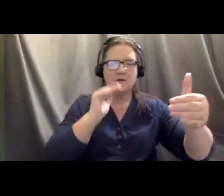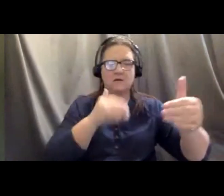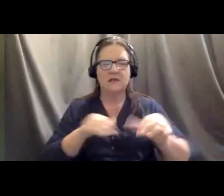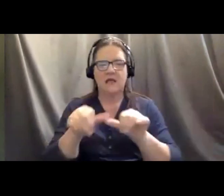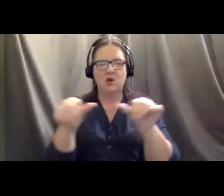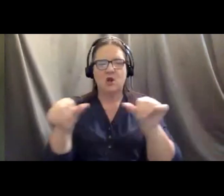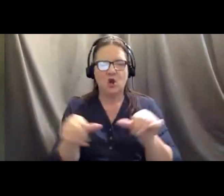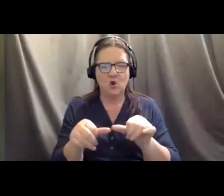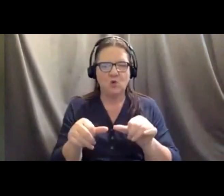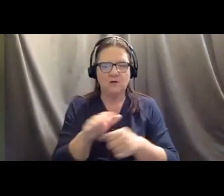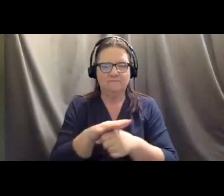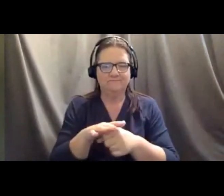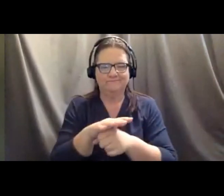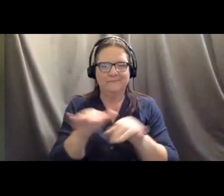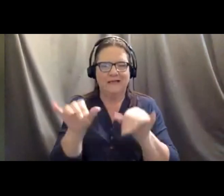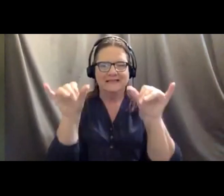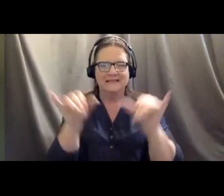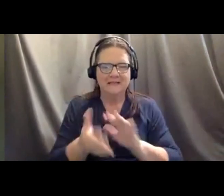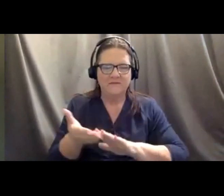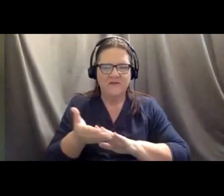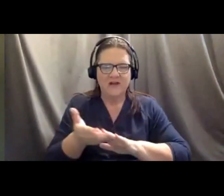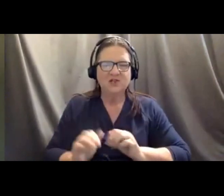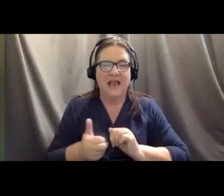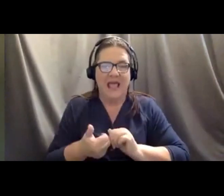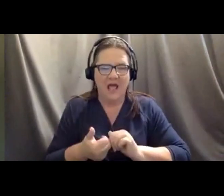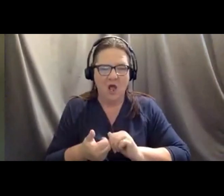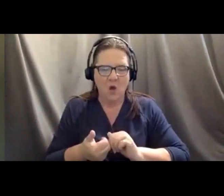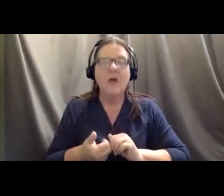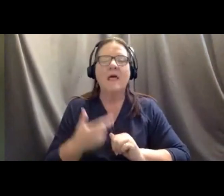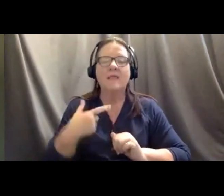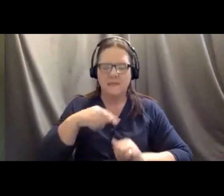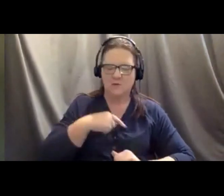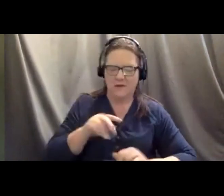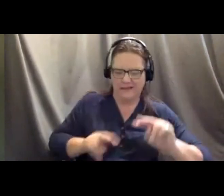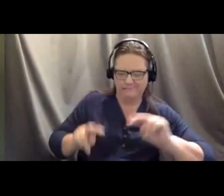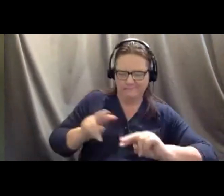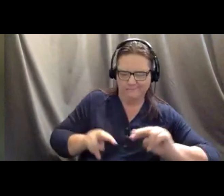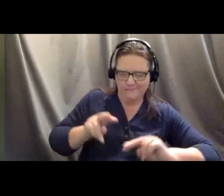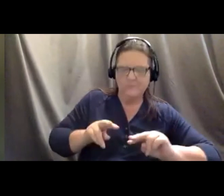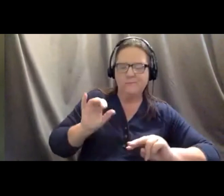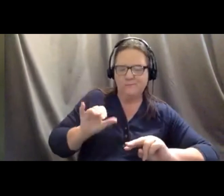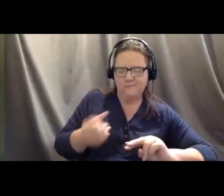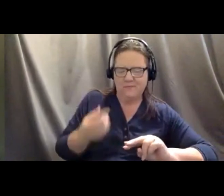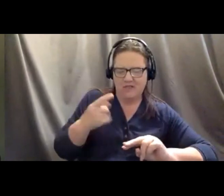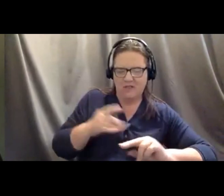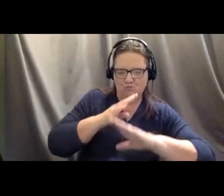functioning so that we can resolve the roadblocks that impact access and equity. Yes.